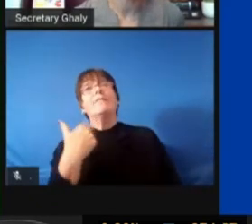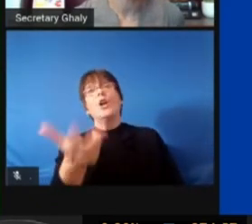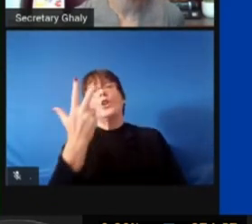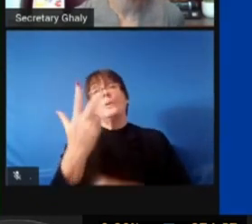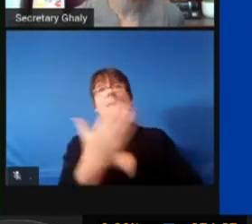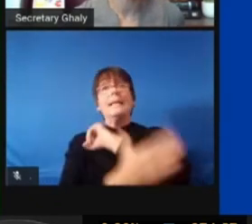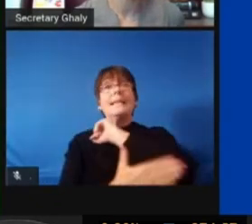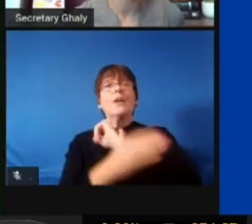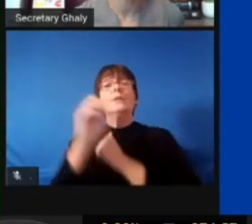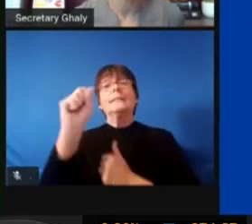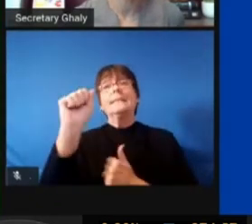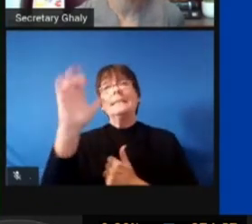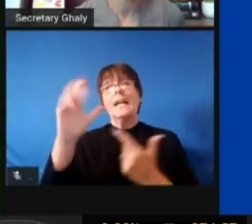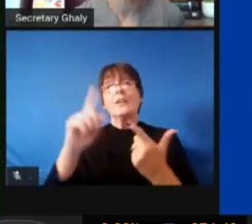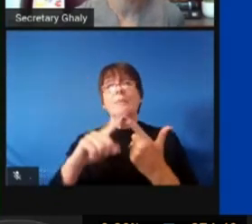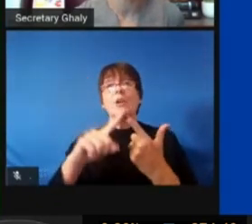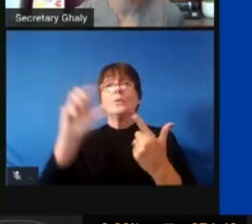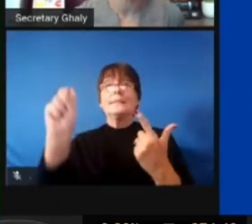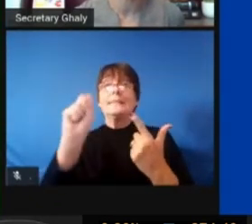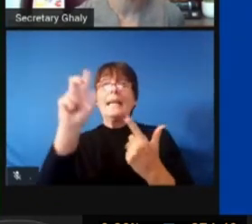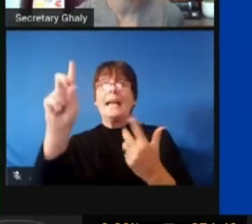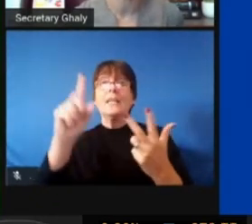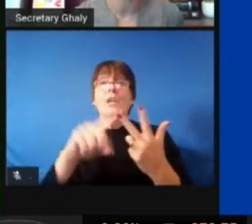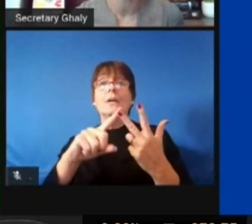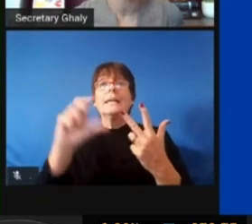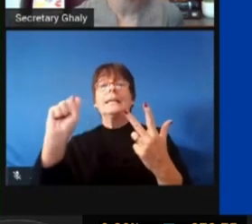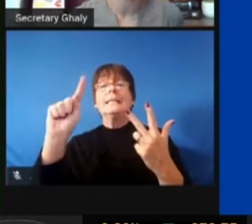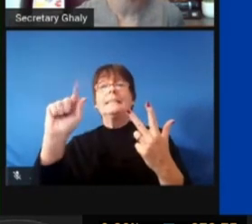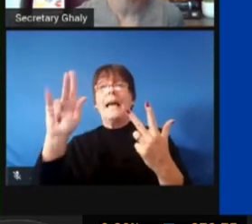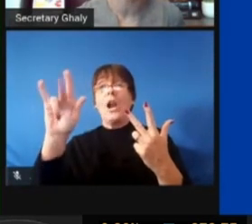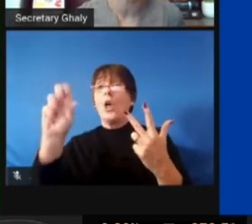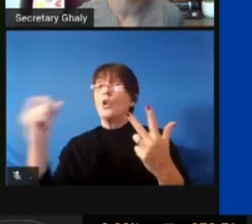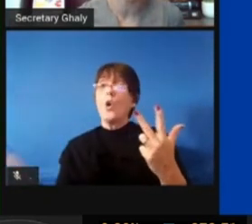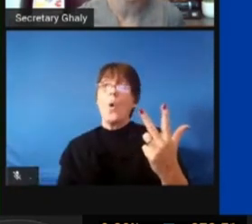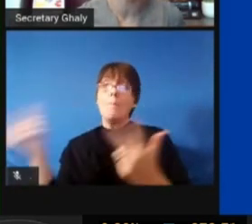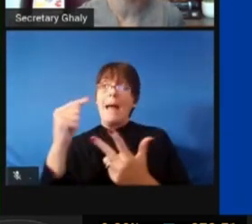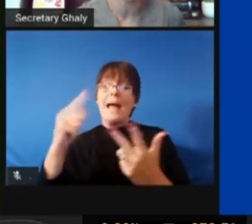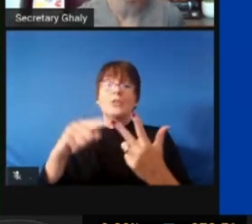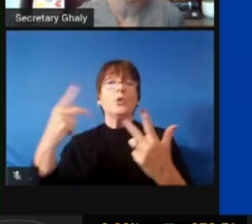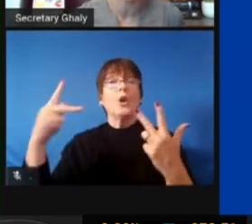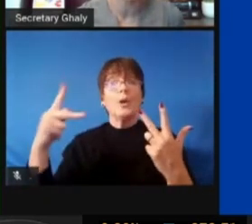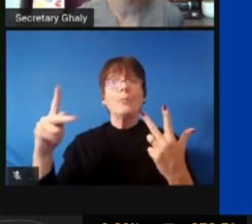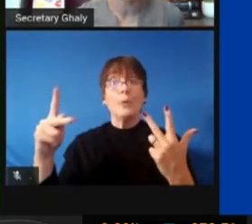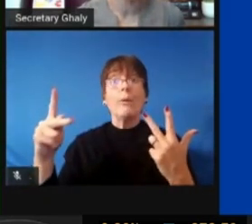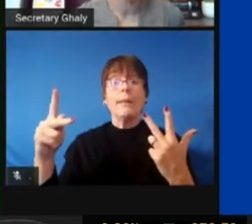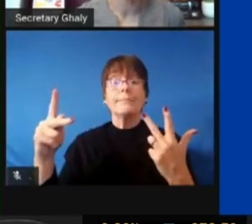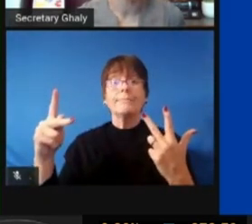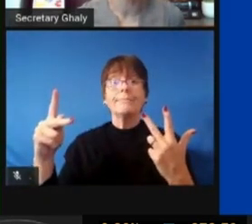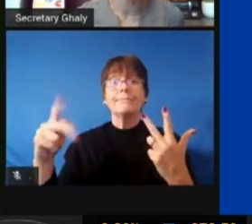TODAY HAVE MOVED INTO THE DIFFERENT TIERS. TODAY THERE ARE THREE COUNTIES,